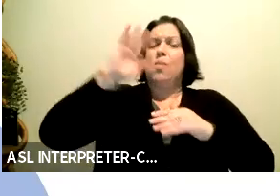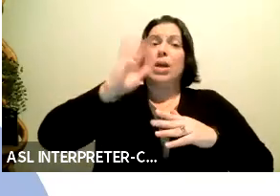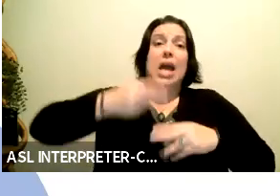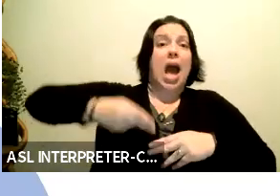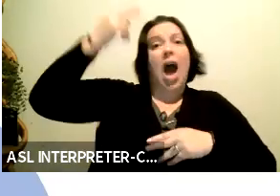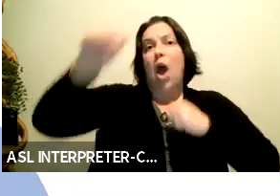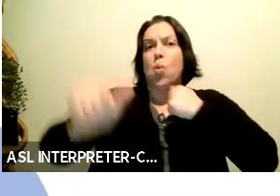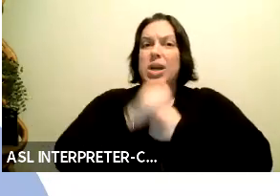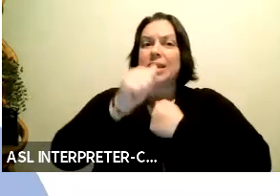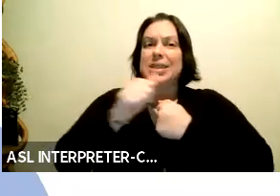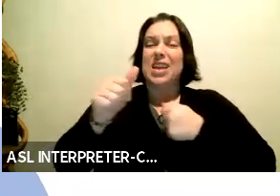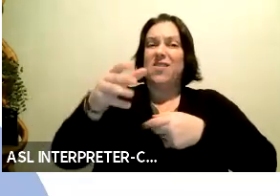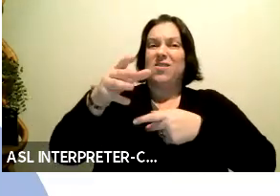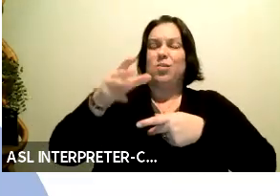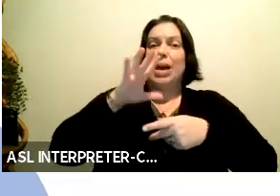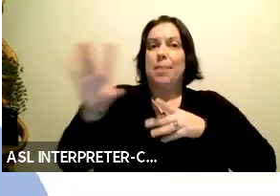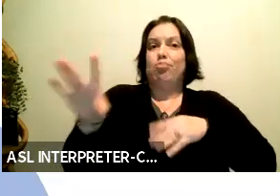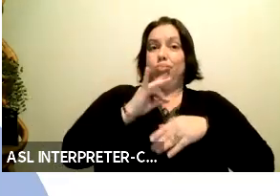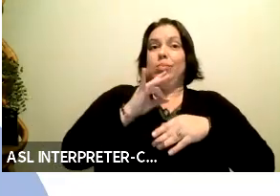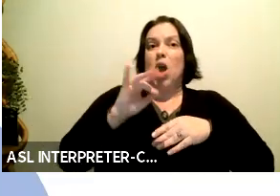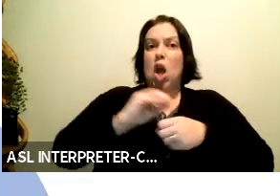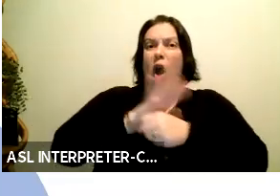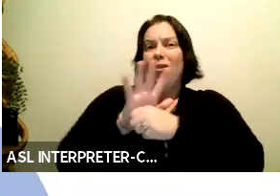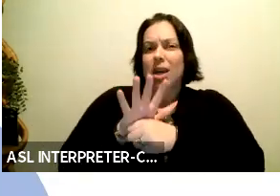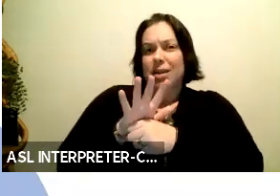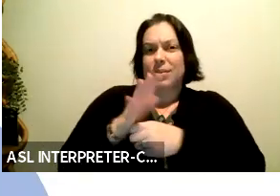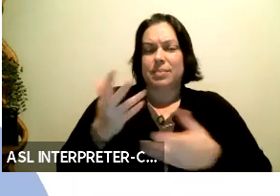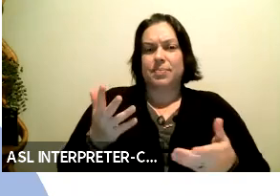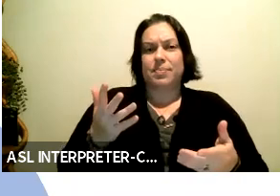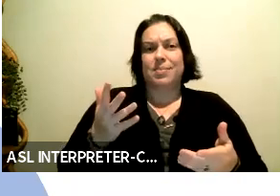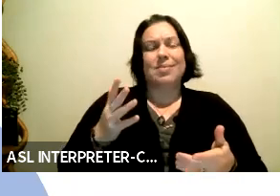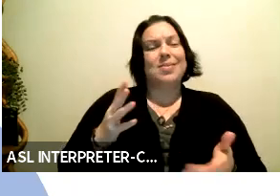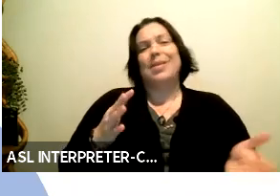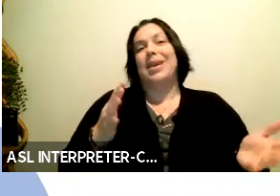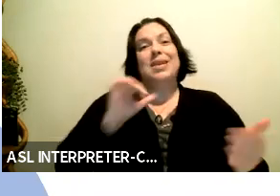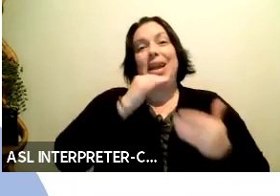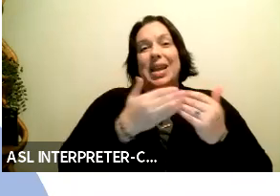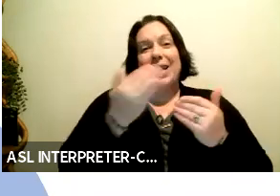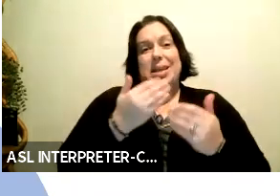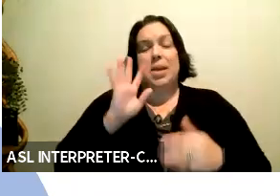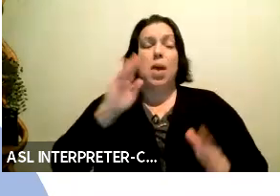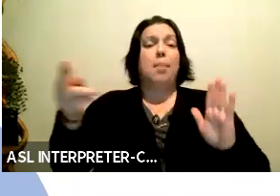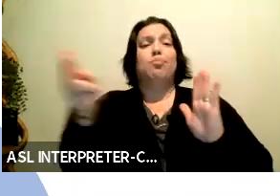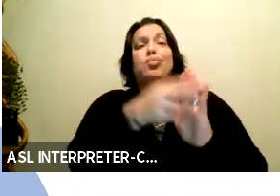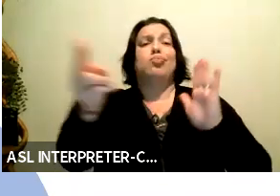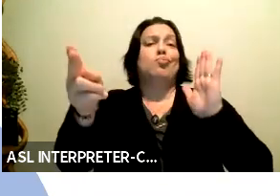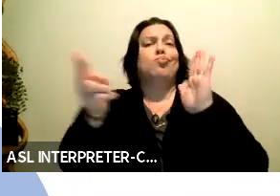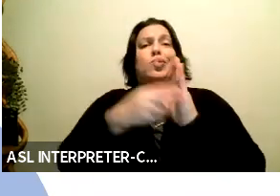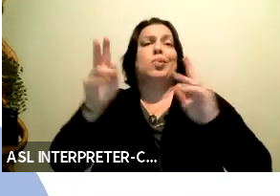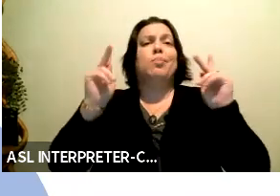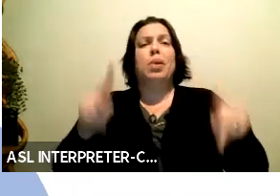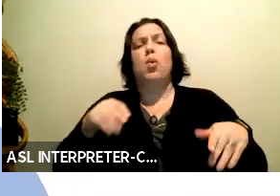started helping us not just put a label back on people with access and functional needs. Right